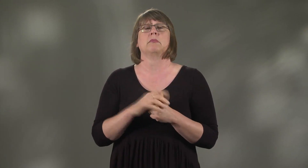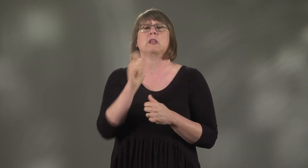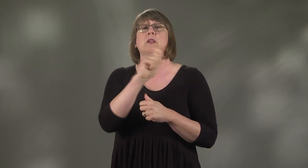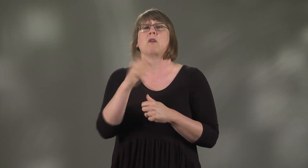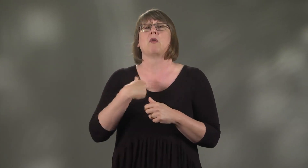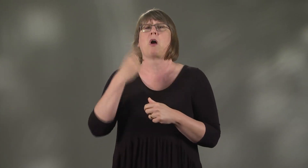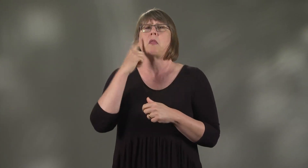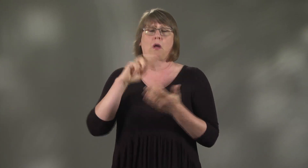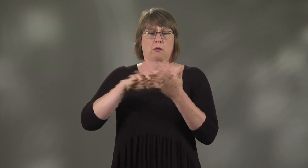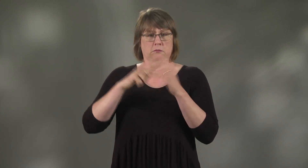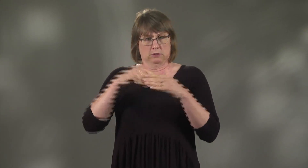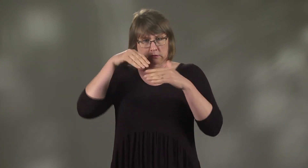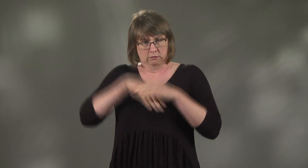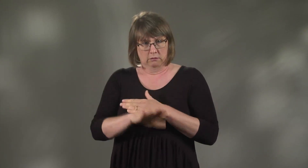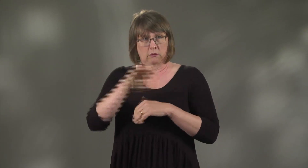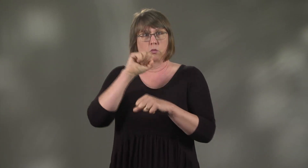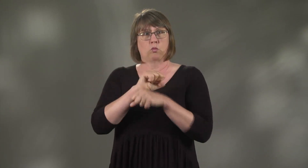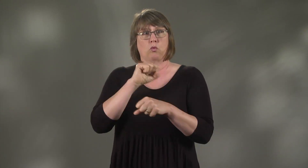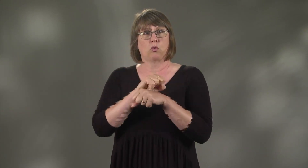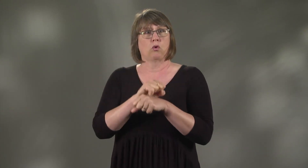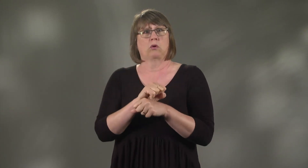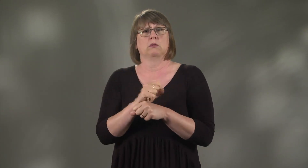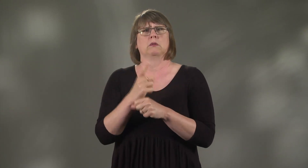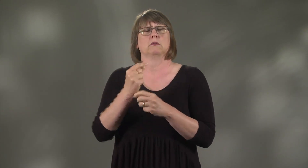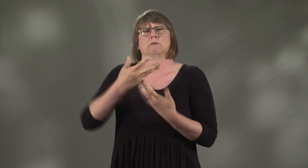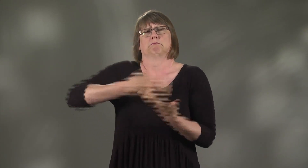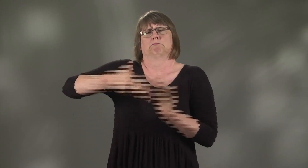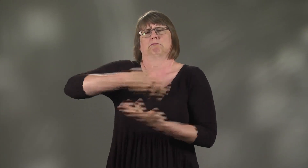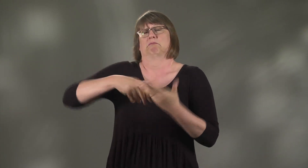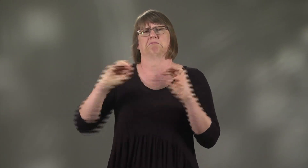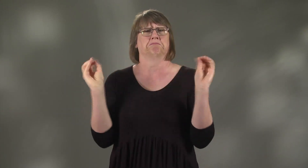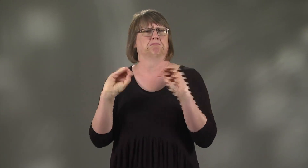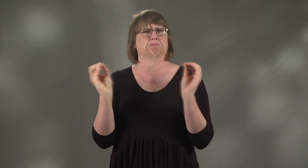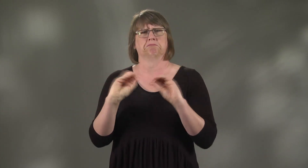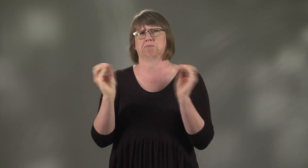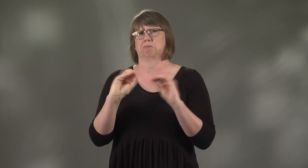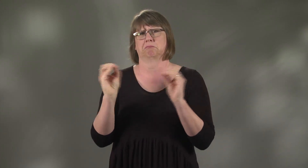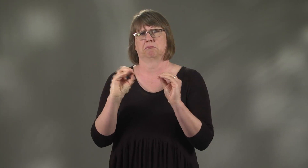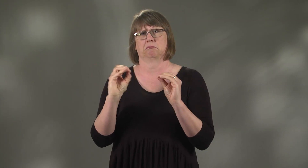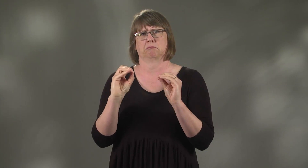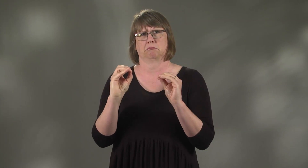Therefore, I thought it was meant that the workplace did not include any type of interactions that was social.